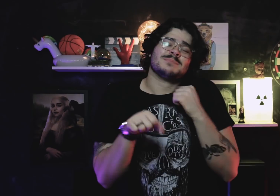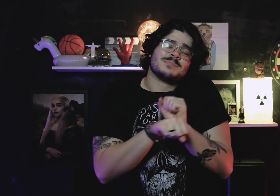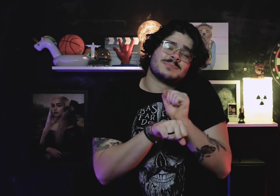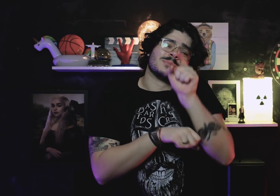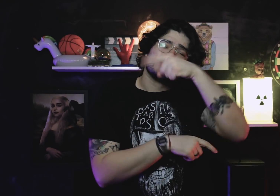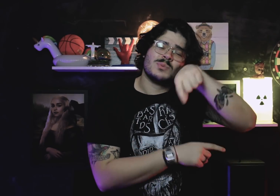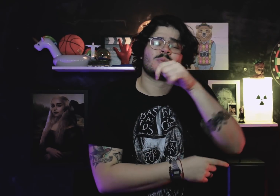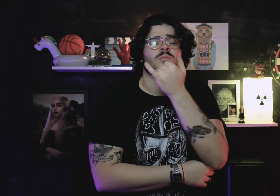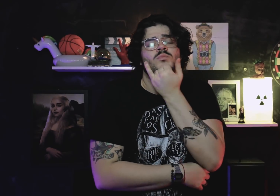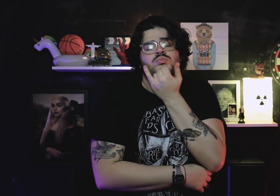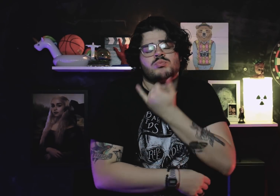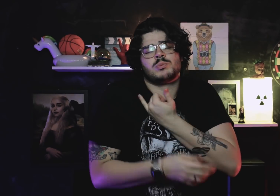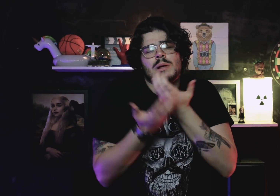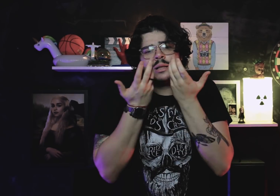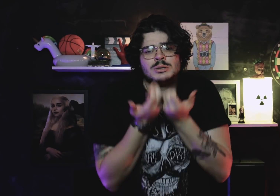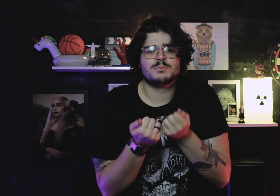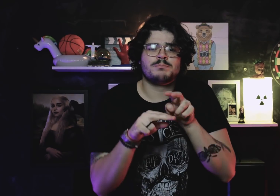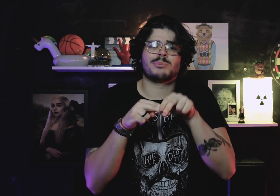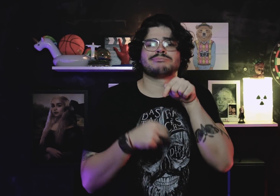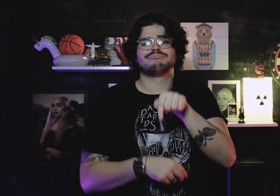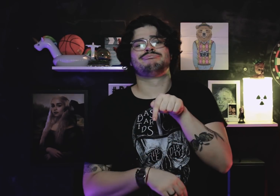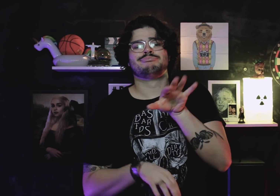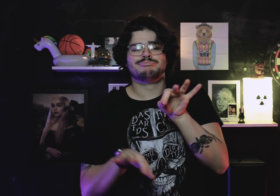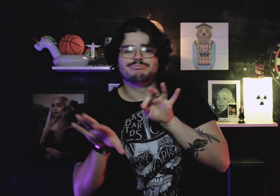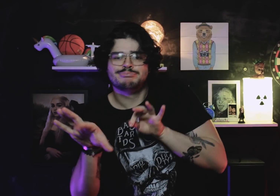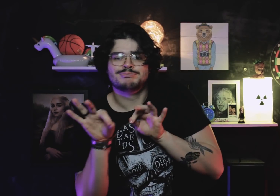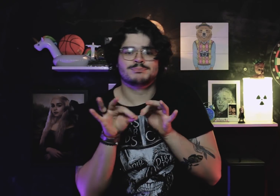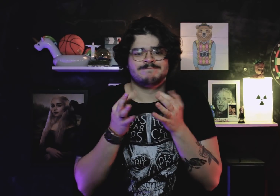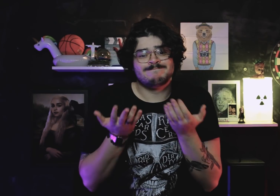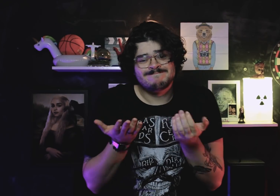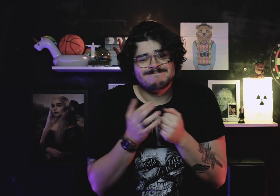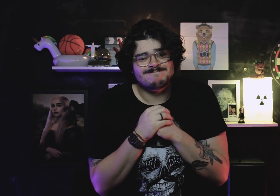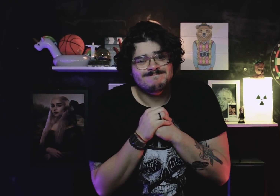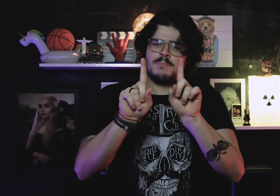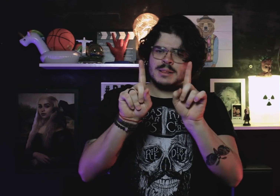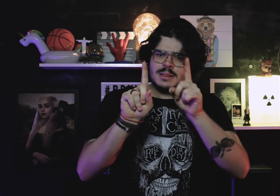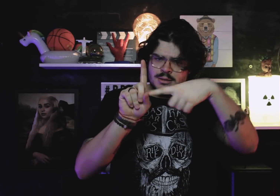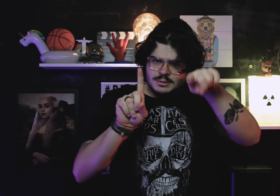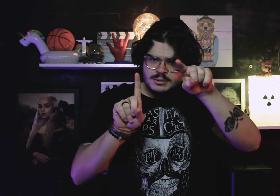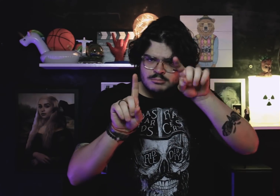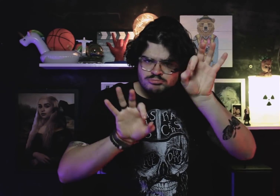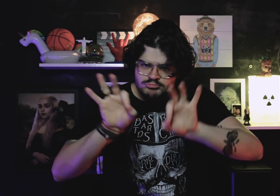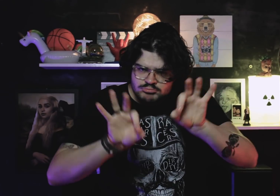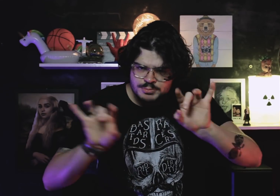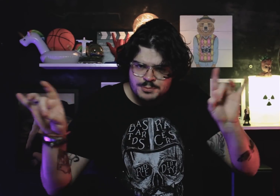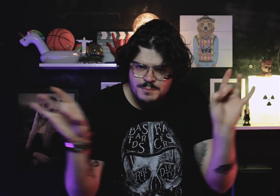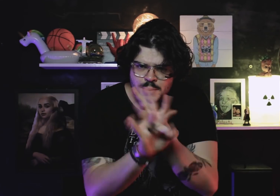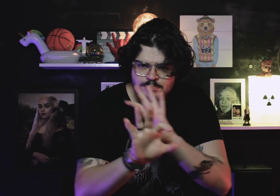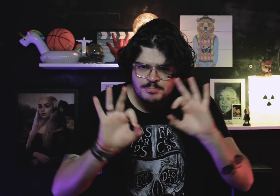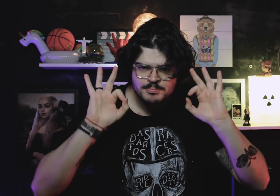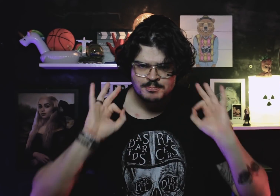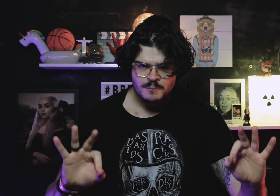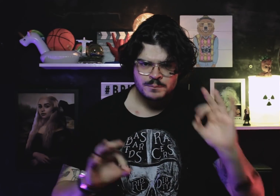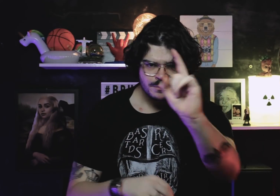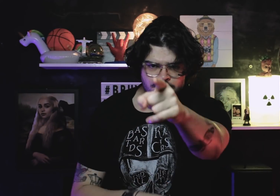I hope you forgive me for that! Are you ready ?!